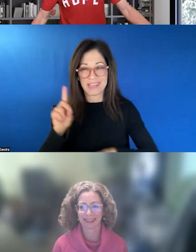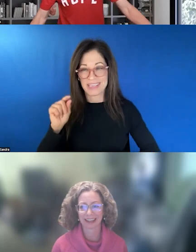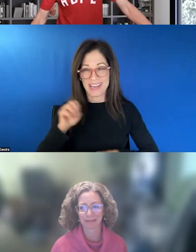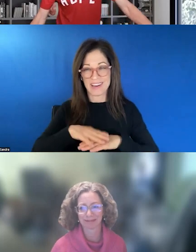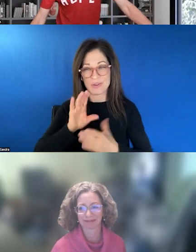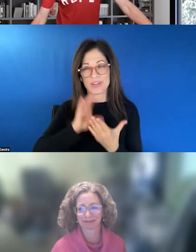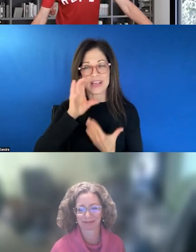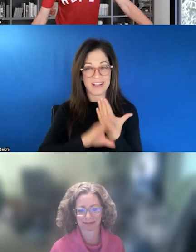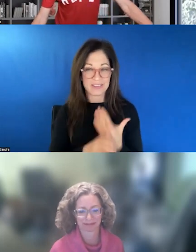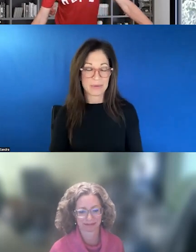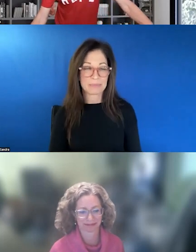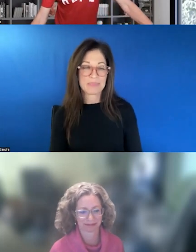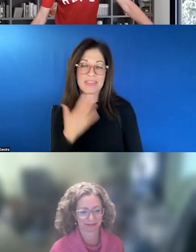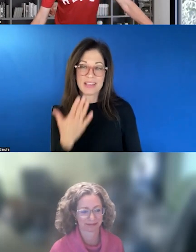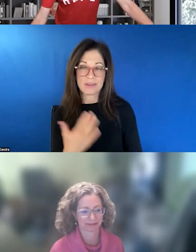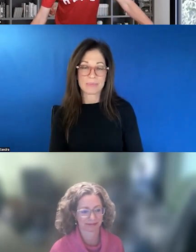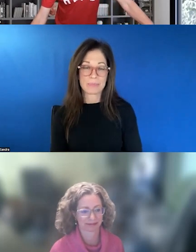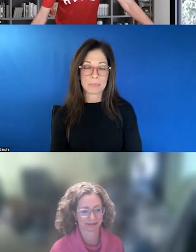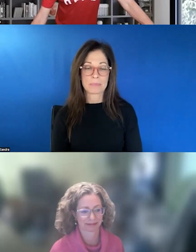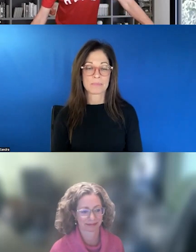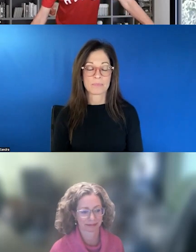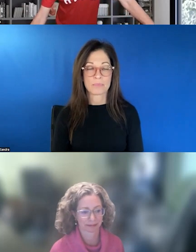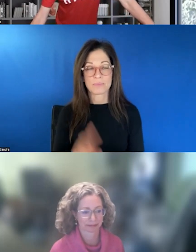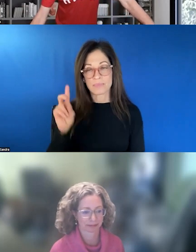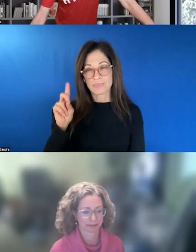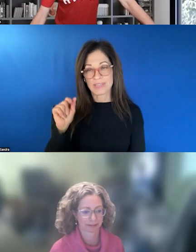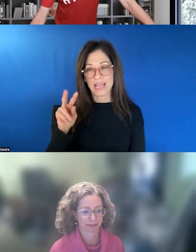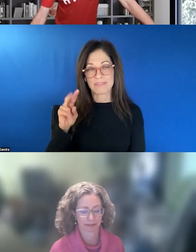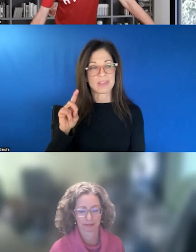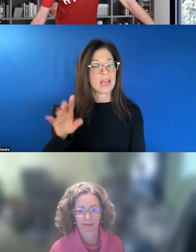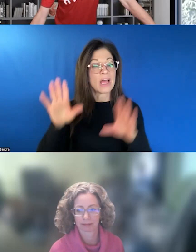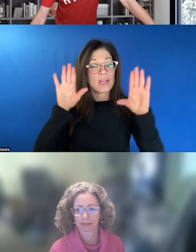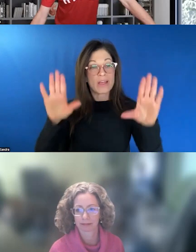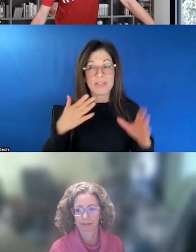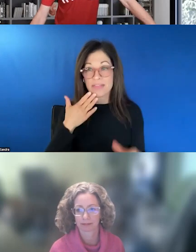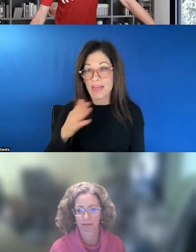THANK YOU. >> THANK YOU. IF YOU ARE